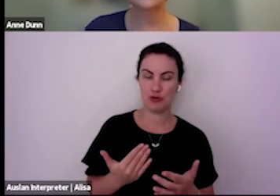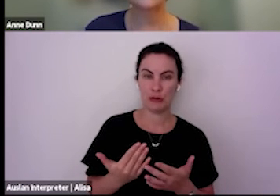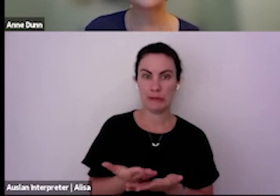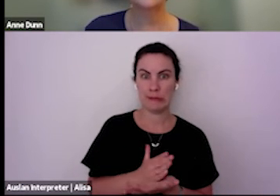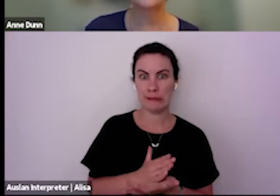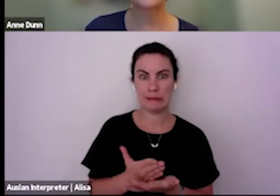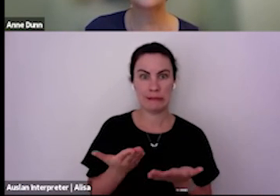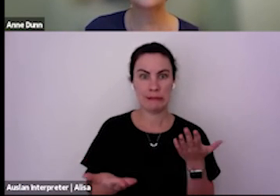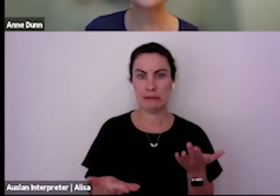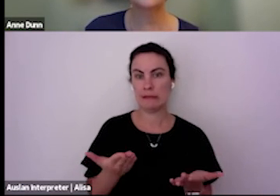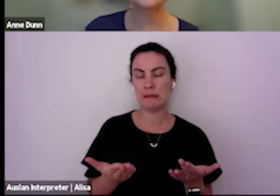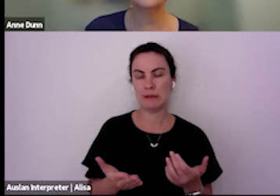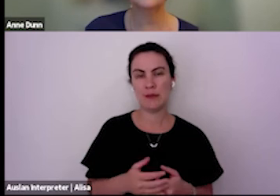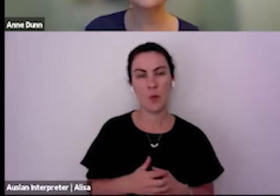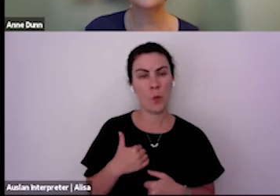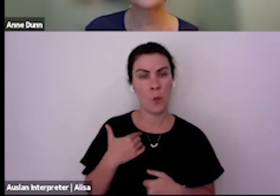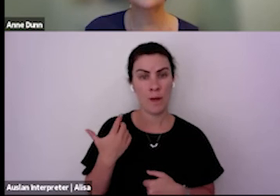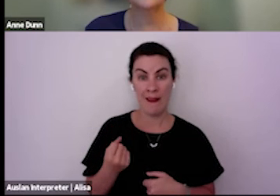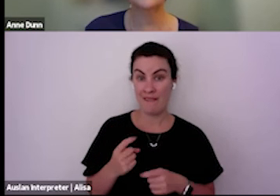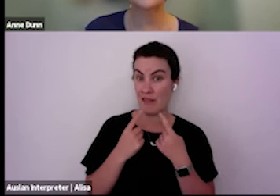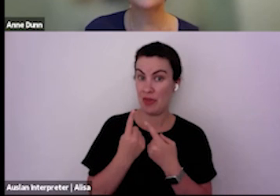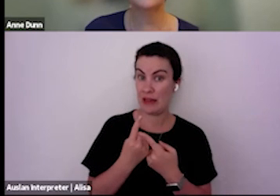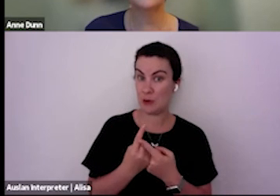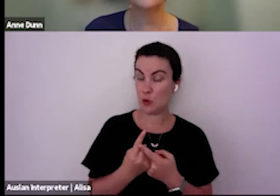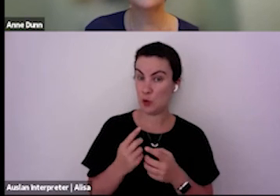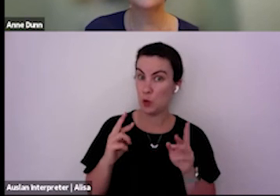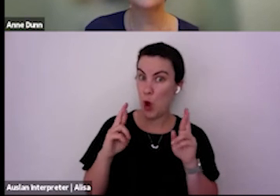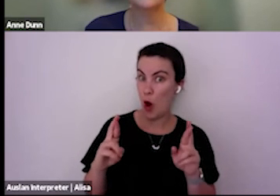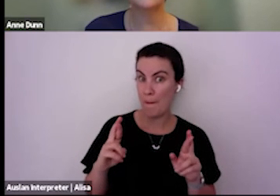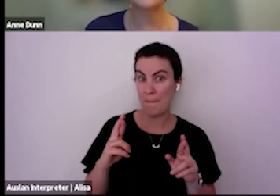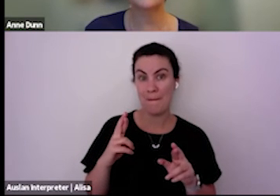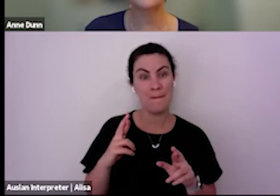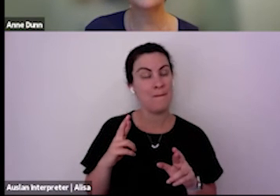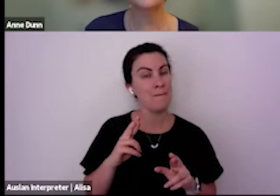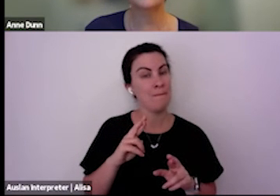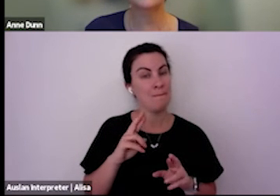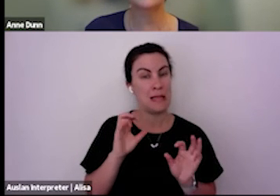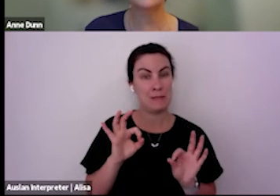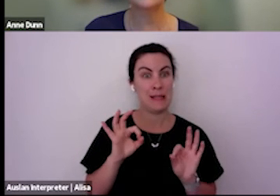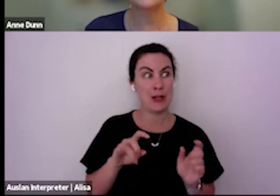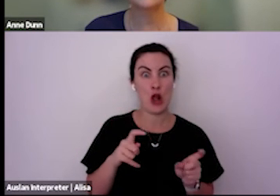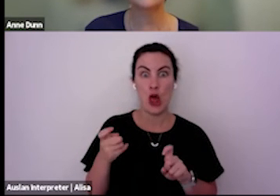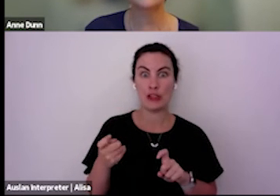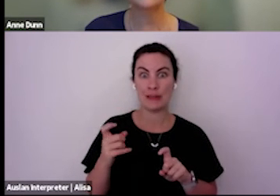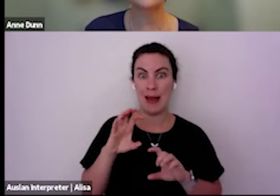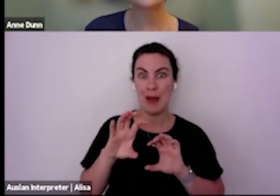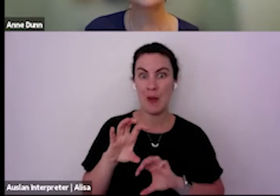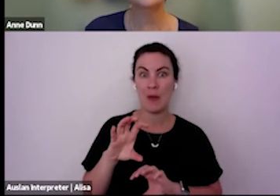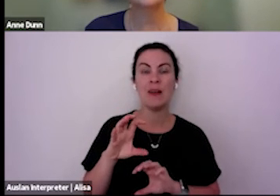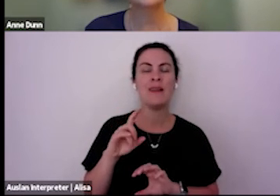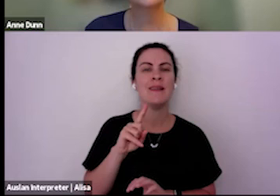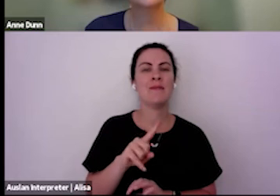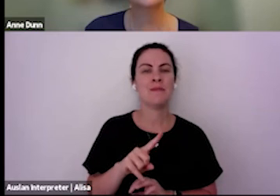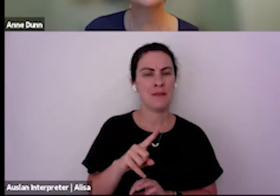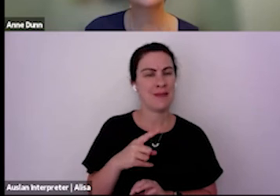Particularly in lockdown affected states it's likely -- all throughout 2022.